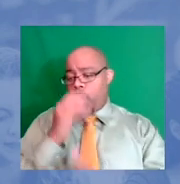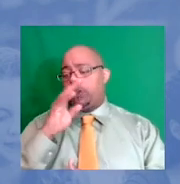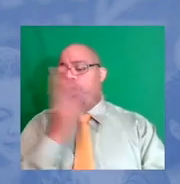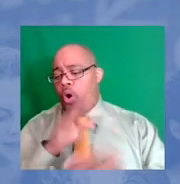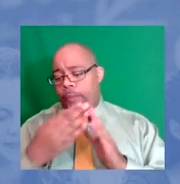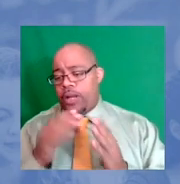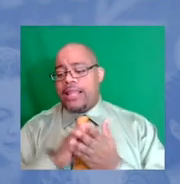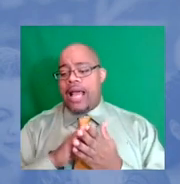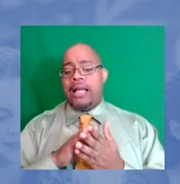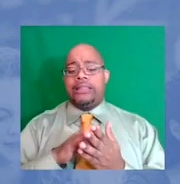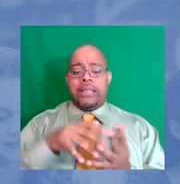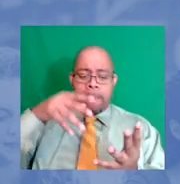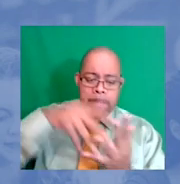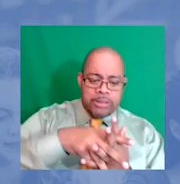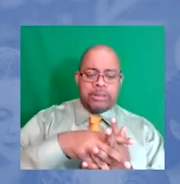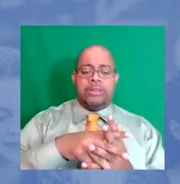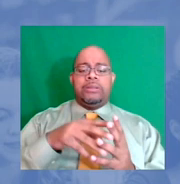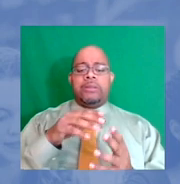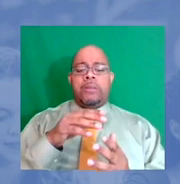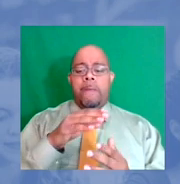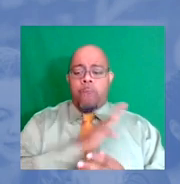BOARD POLICY. THE COMMUNITY UNDERSTOOD EXACTLY THE PROJECTS